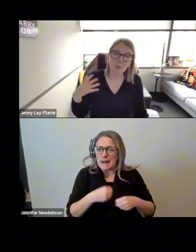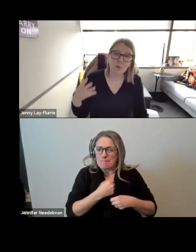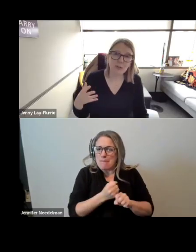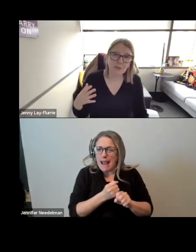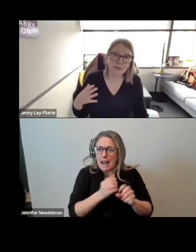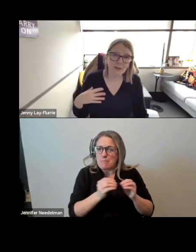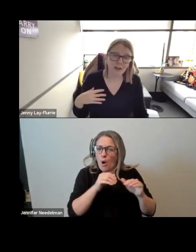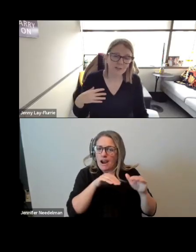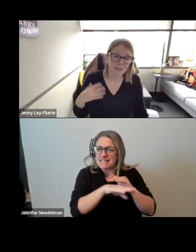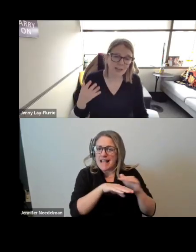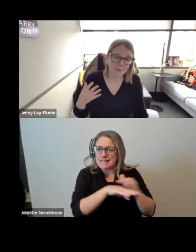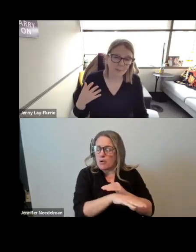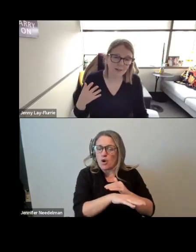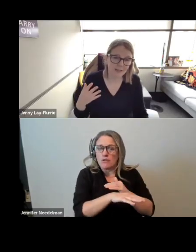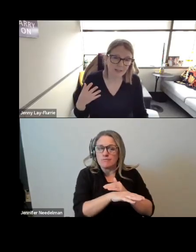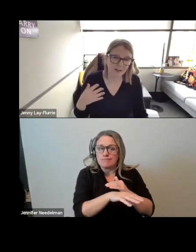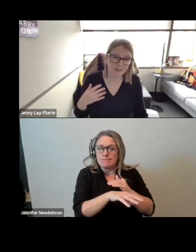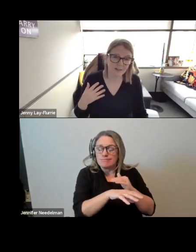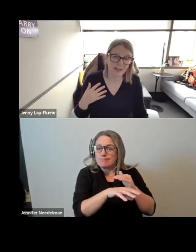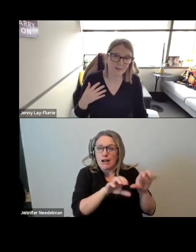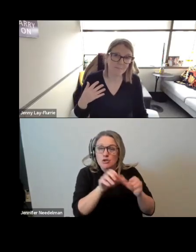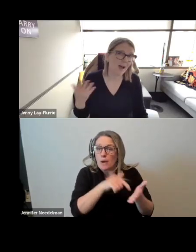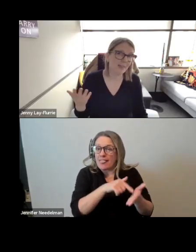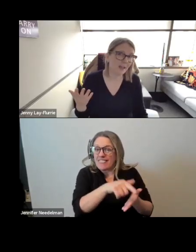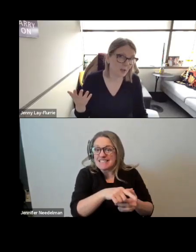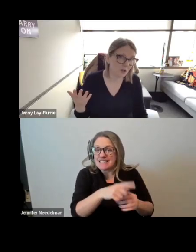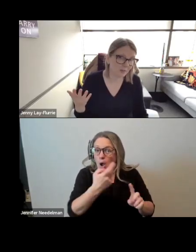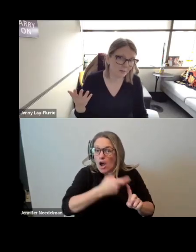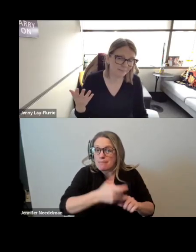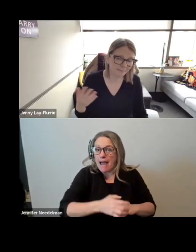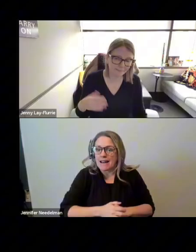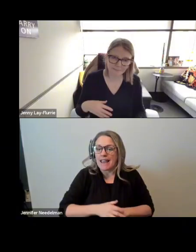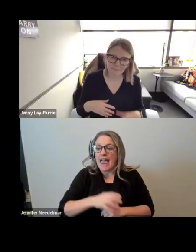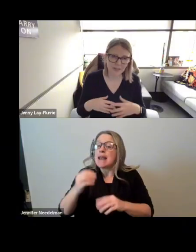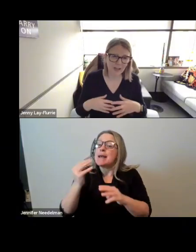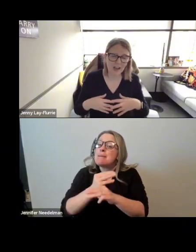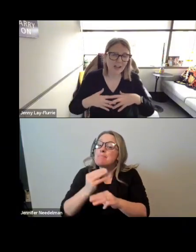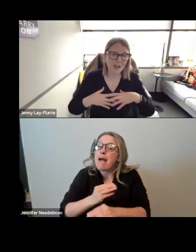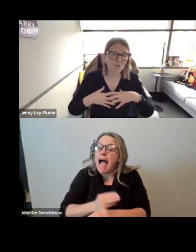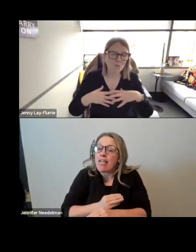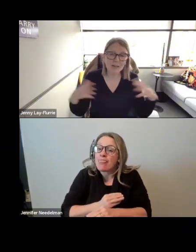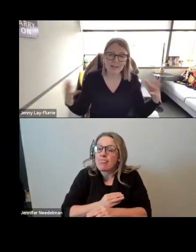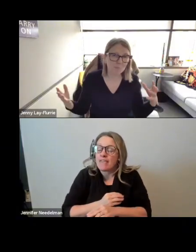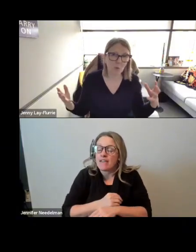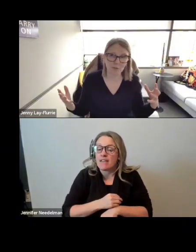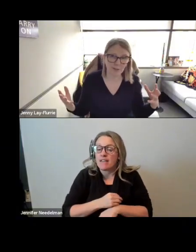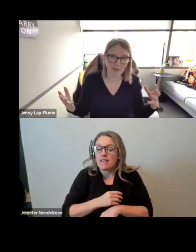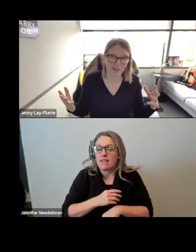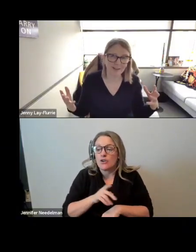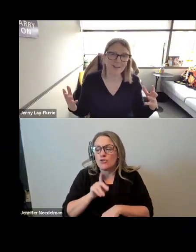It's also giving us the capability to understand math equations, a really important function.